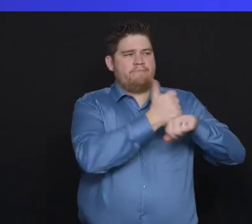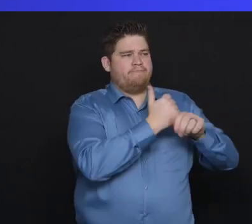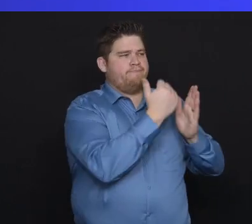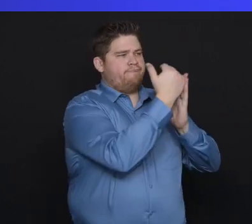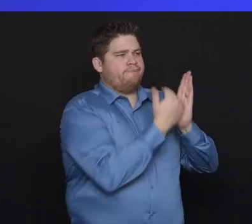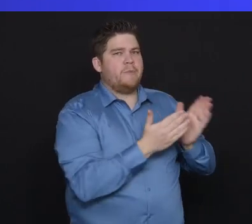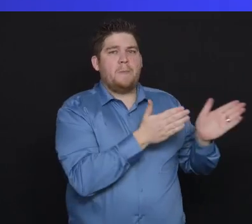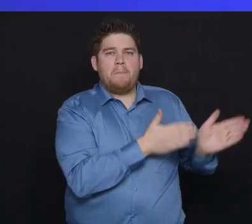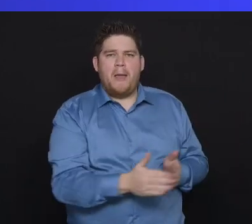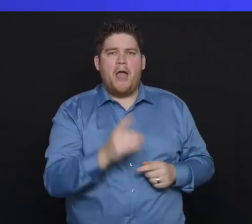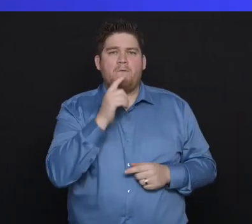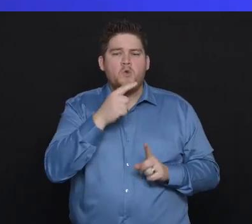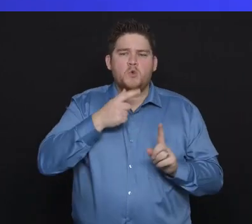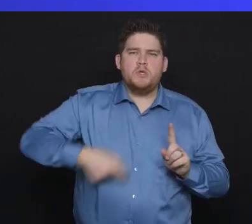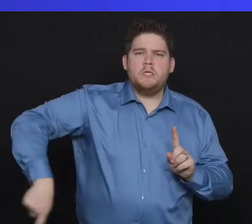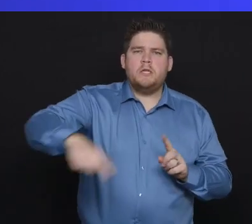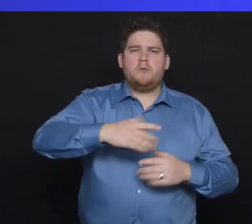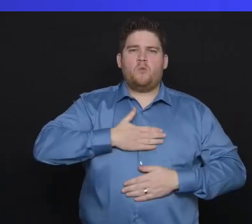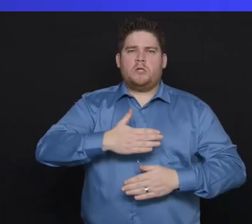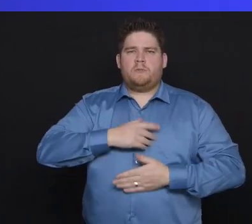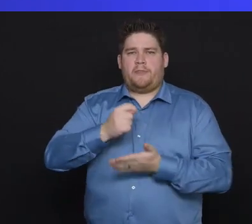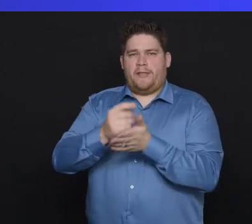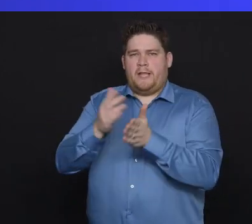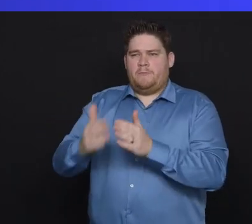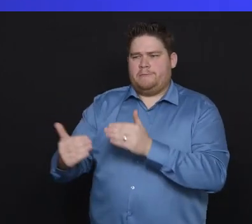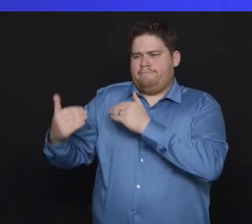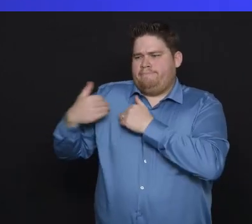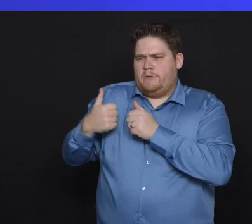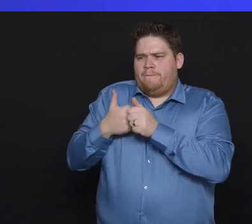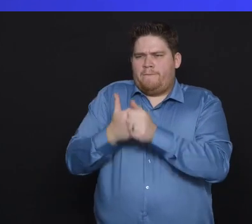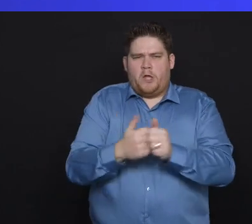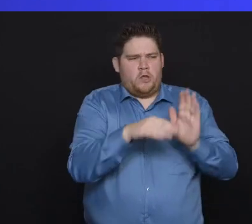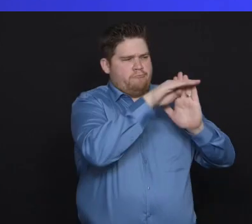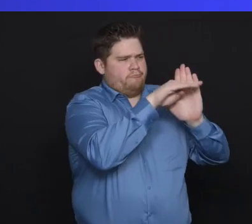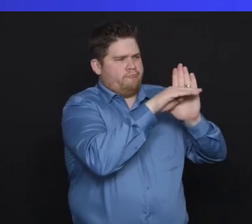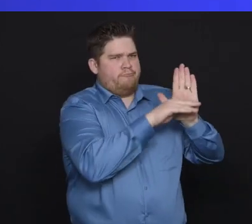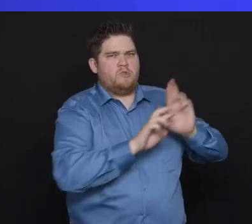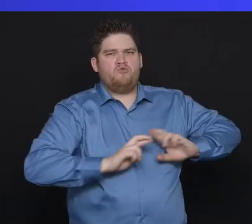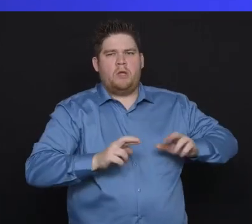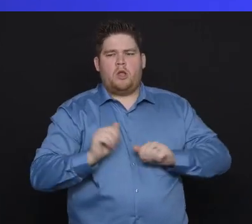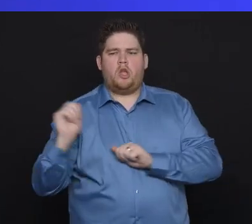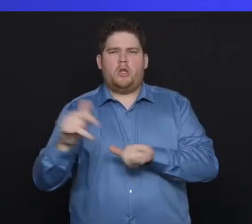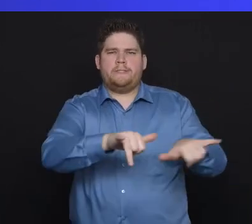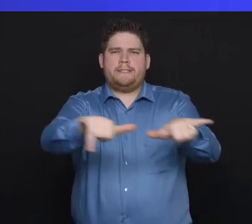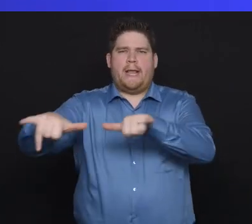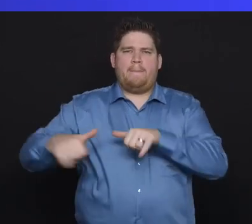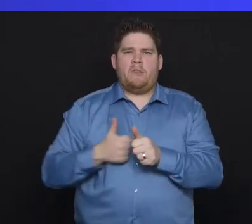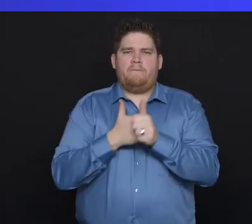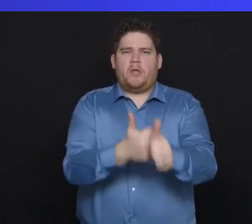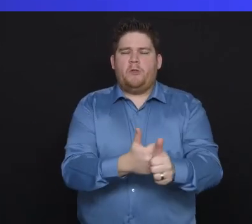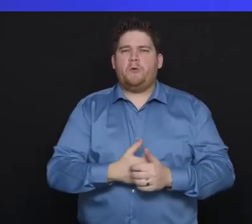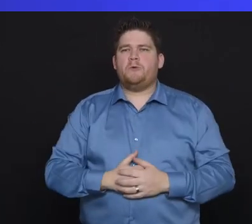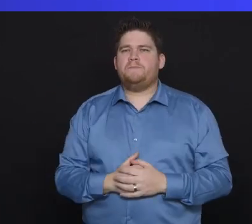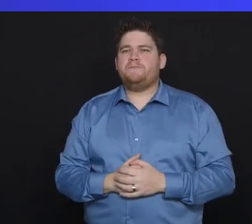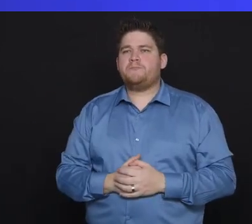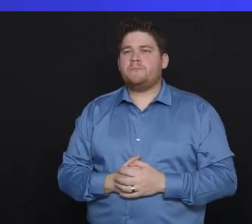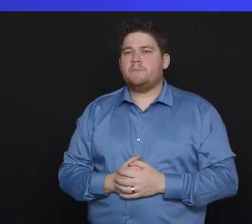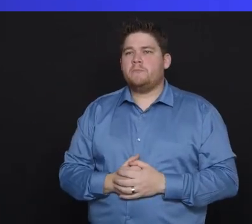In terms of -- I will be optimistic when we have a vaccine and everybody is protected against this virus. Until then, I'm going to continue